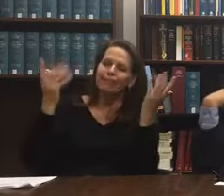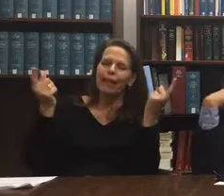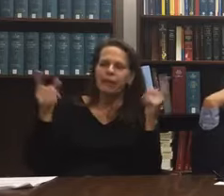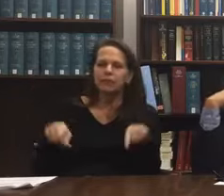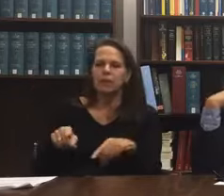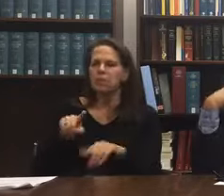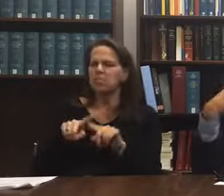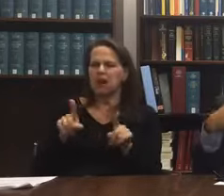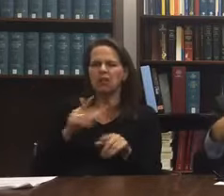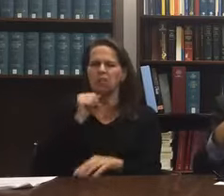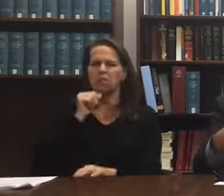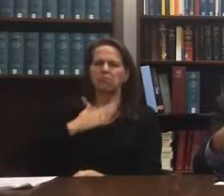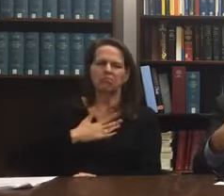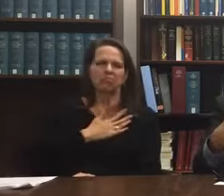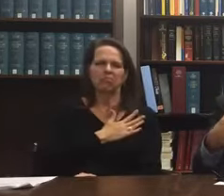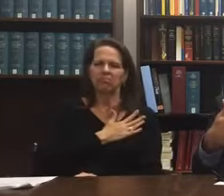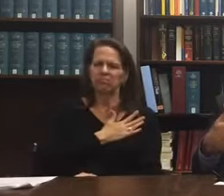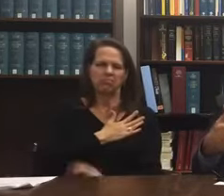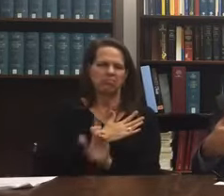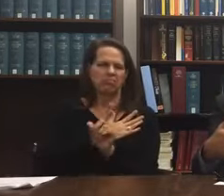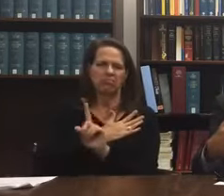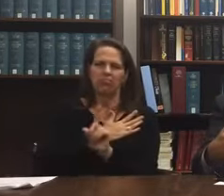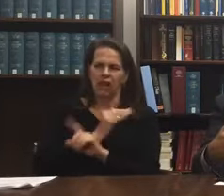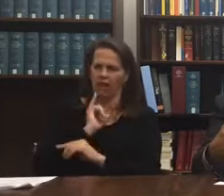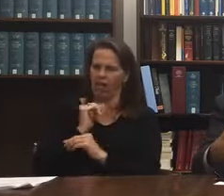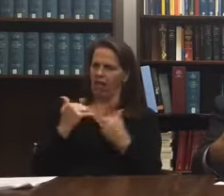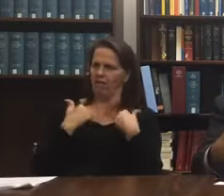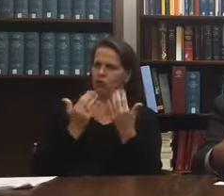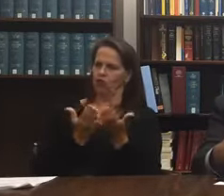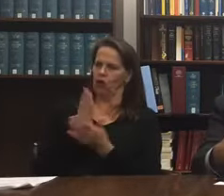you and again you can go back to I have a right to present my case without